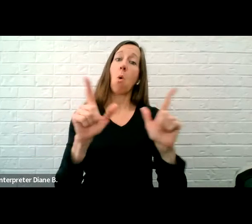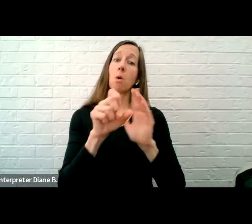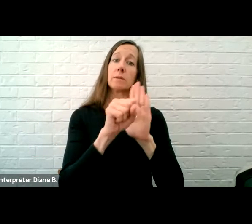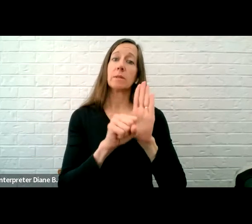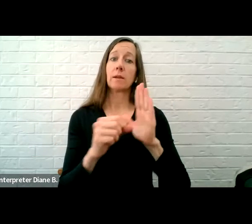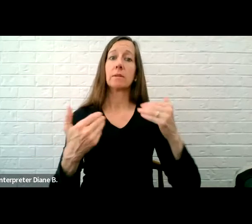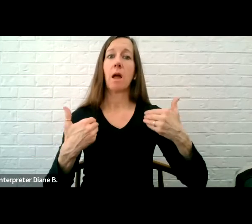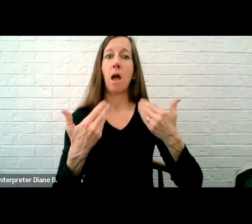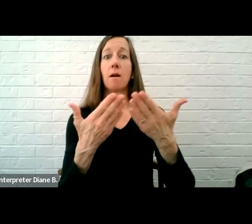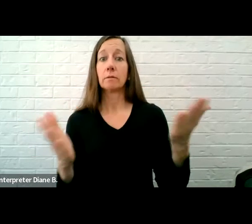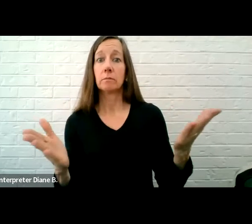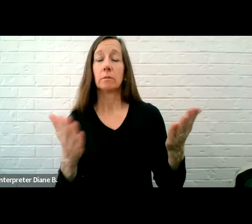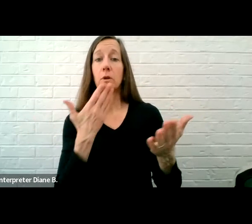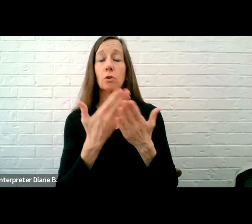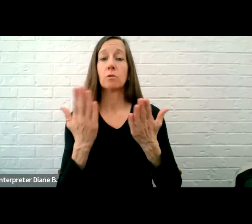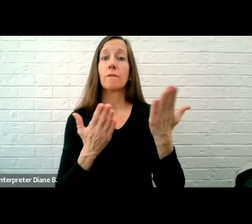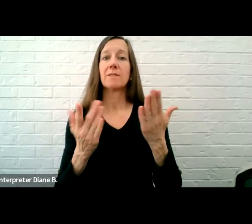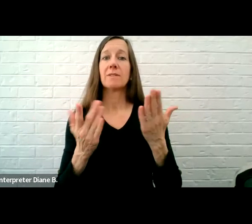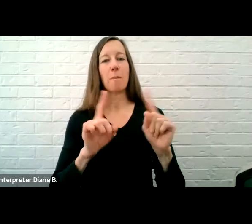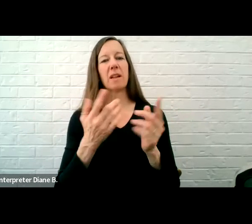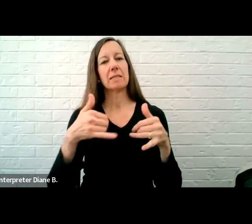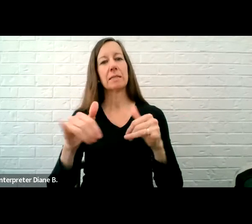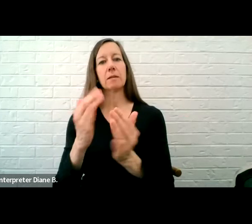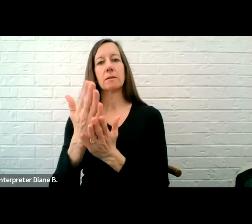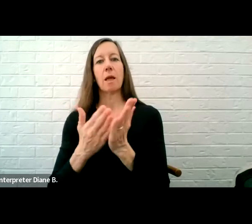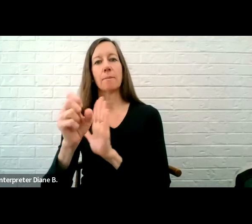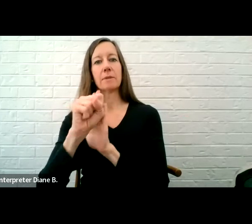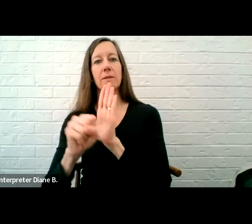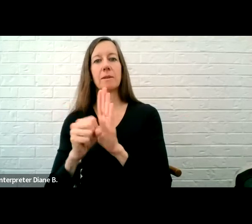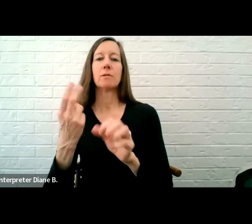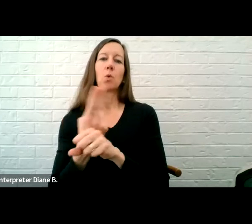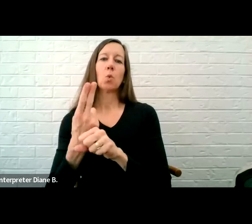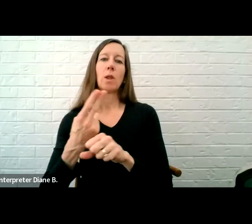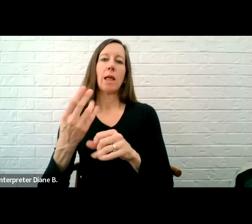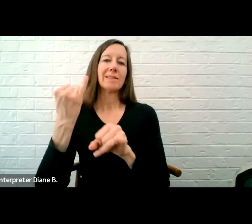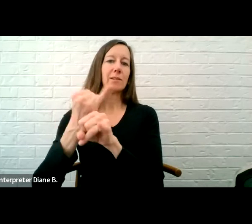But there are still some states that in utilize institutional benefits and